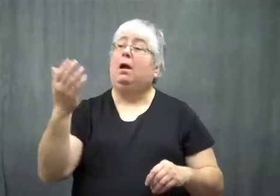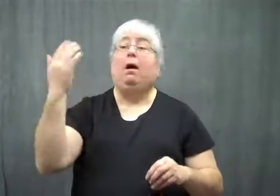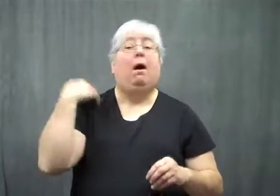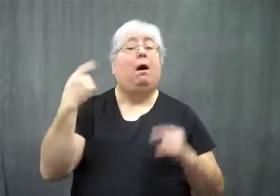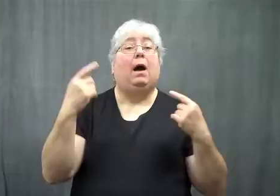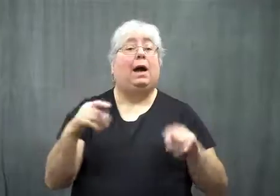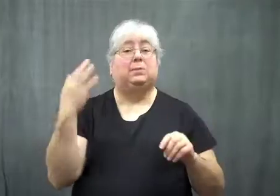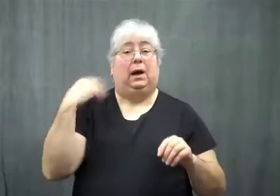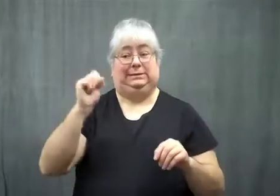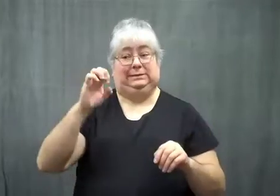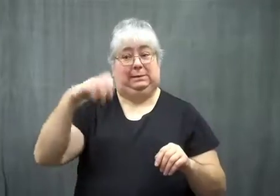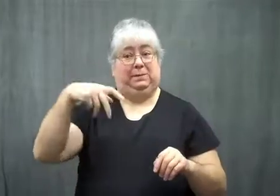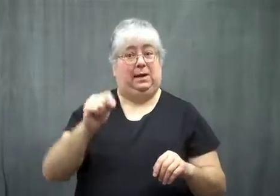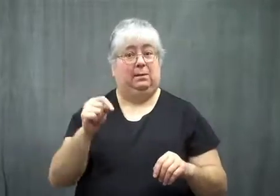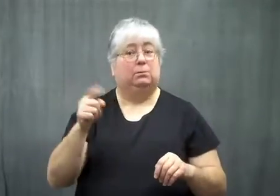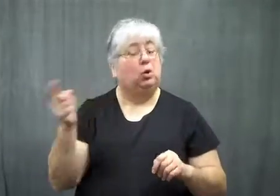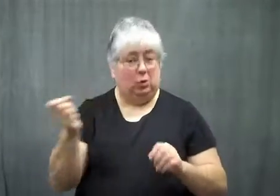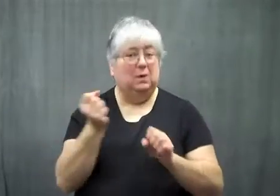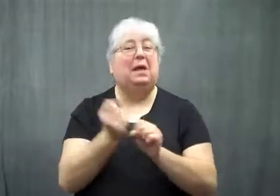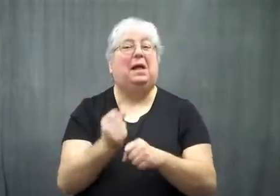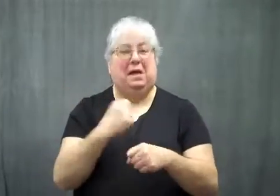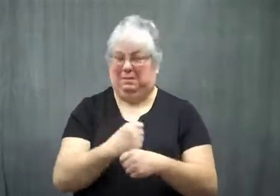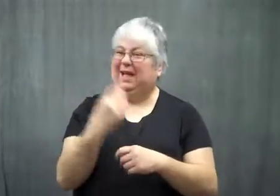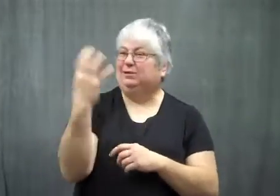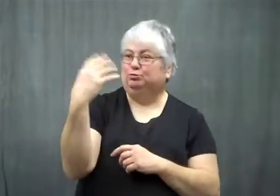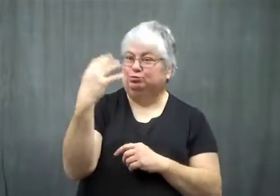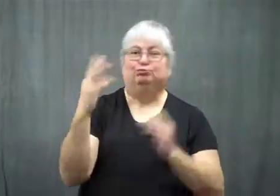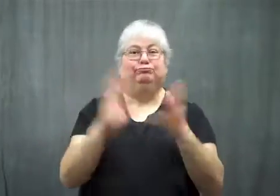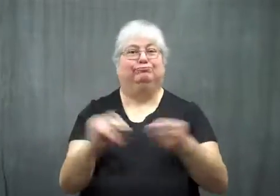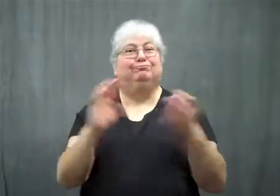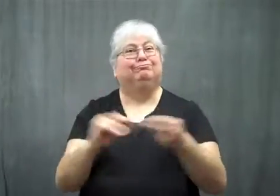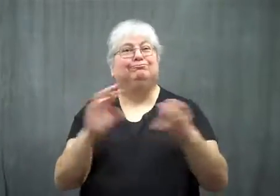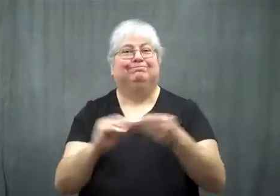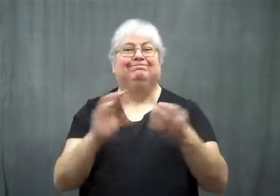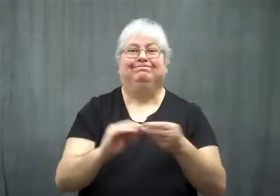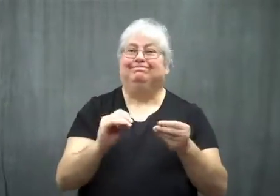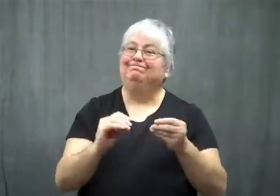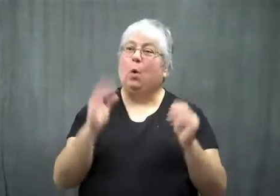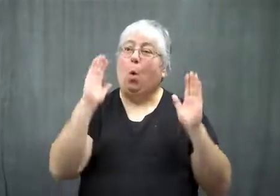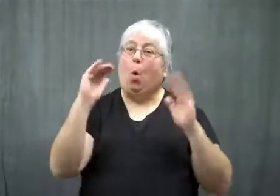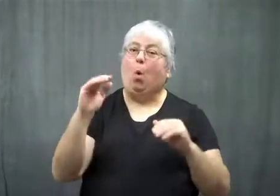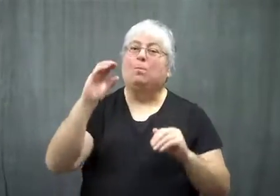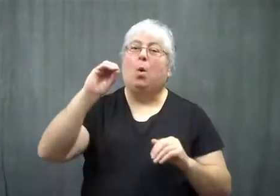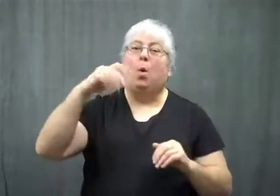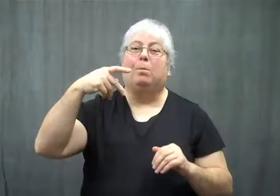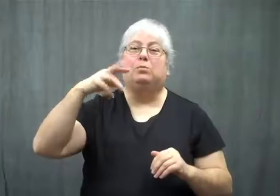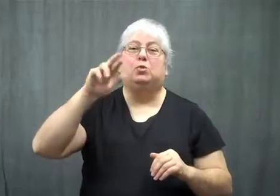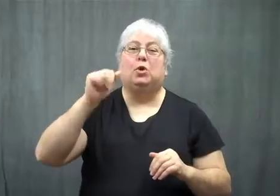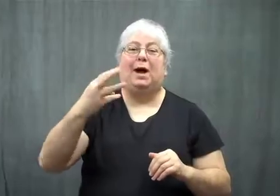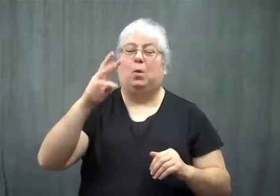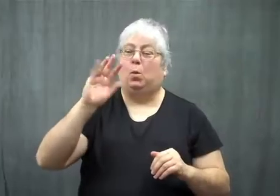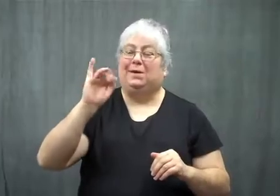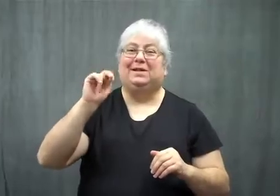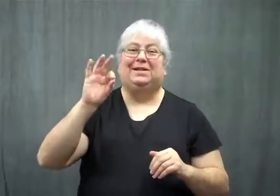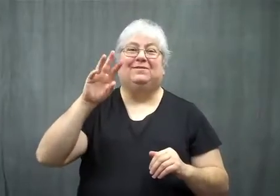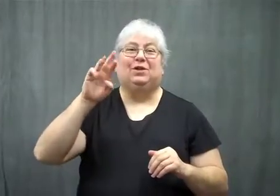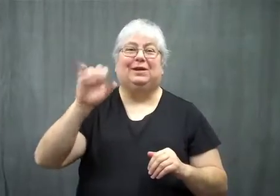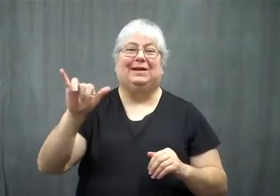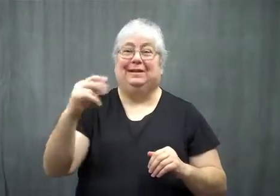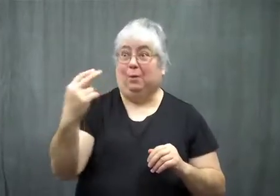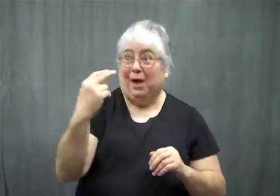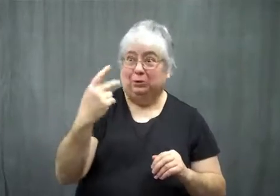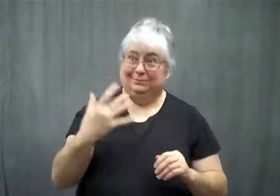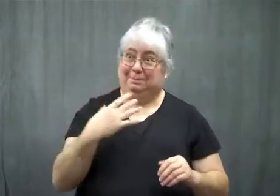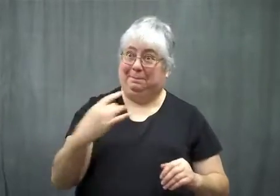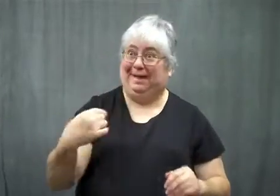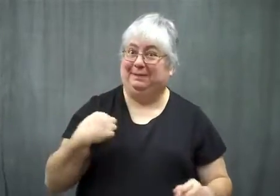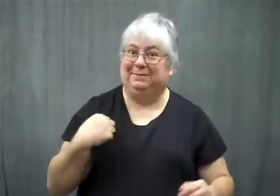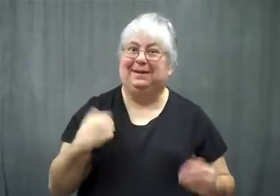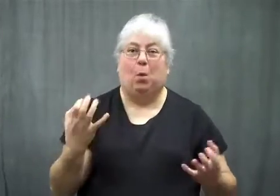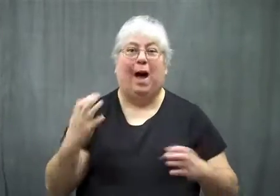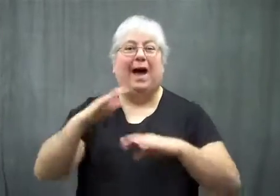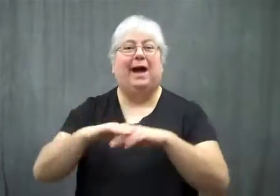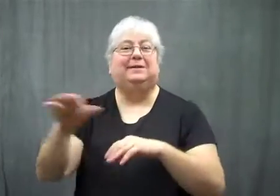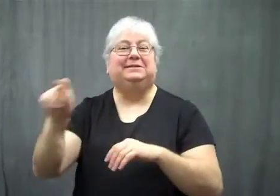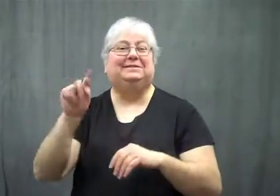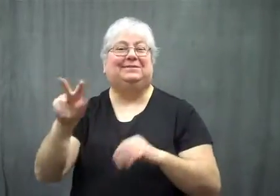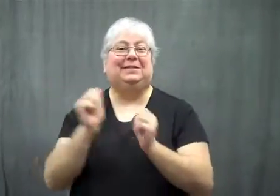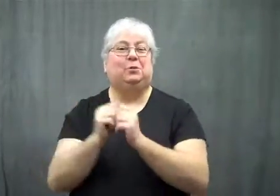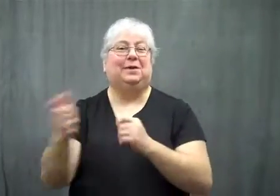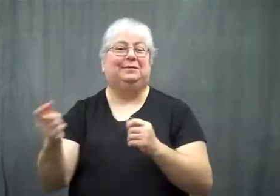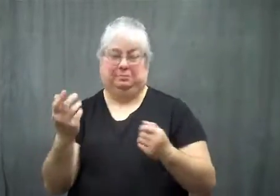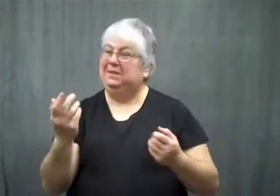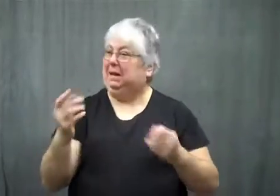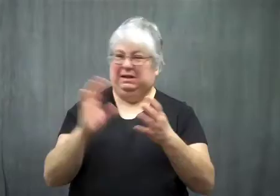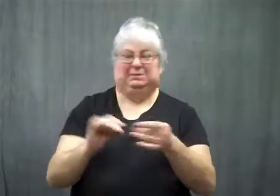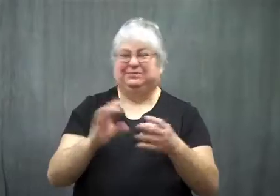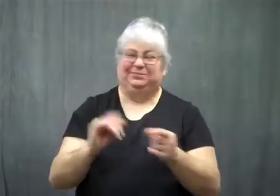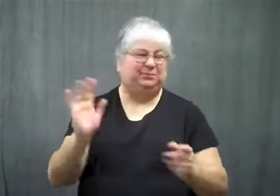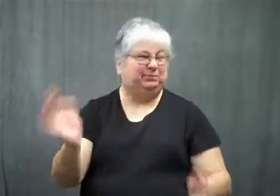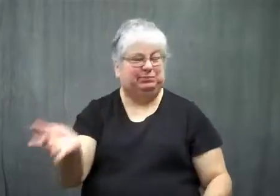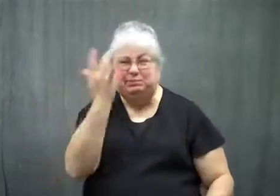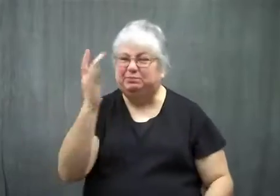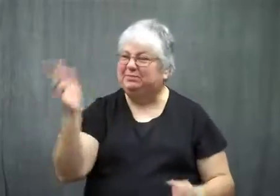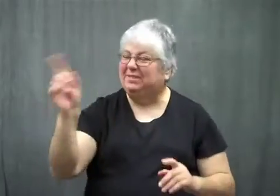In September, he made a video, hoping to be chosen to be on the Oprah Winfrey show.